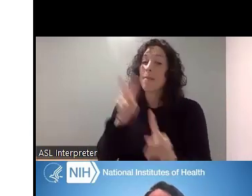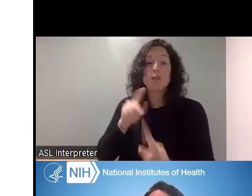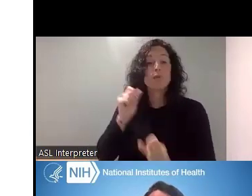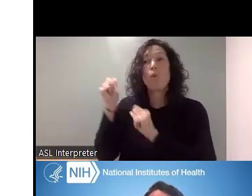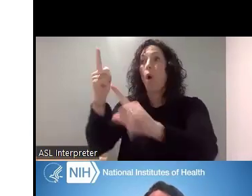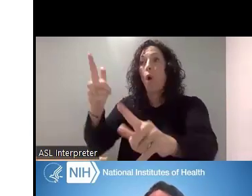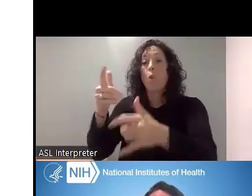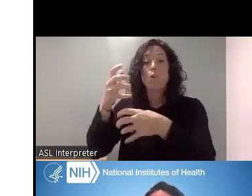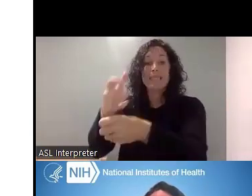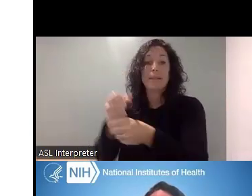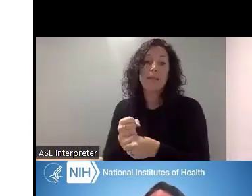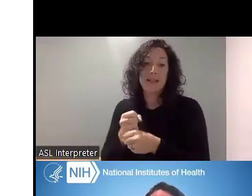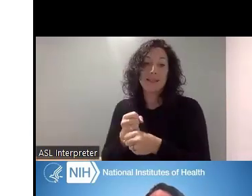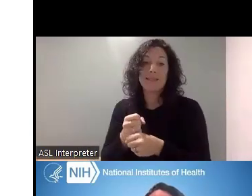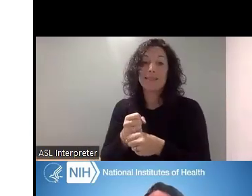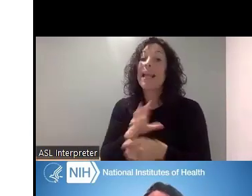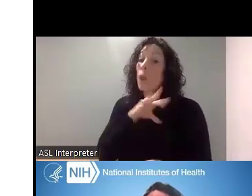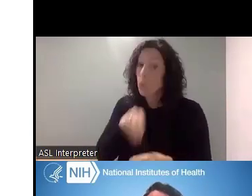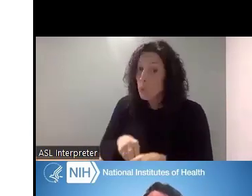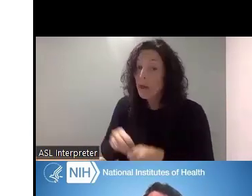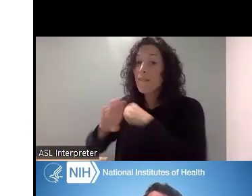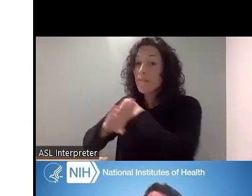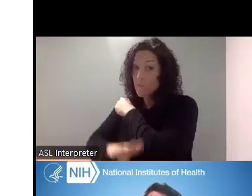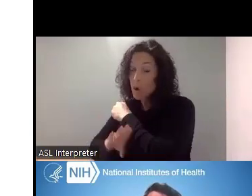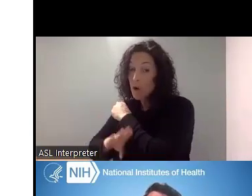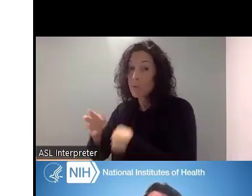including foreign recipients if the recipient has expended